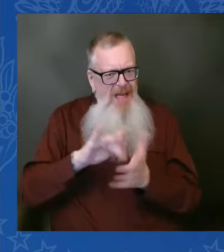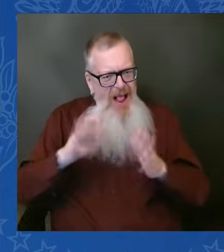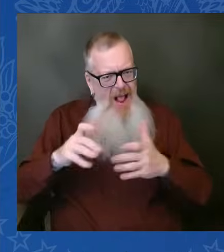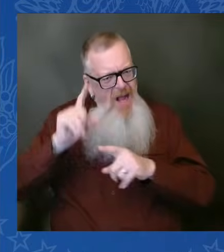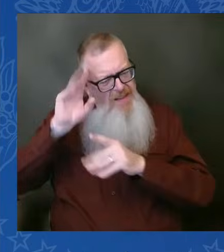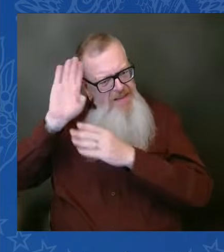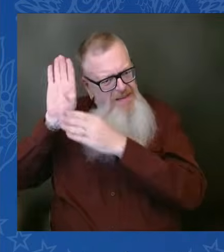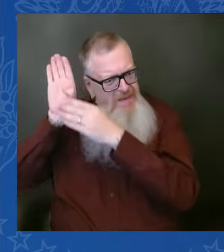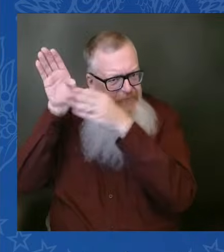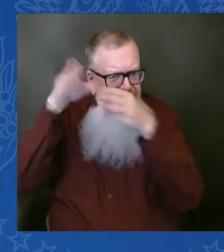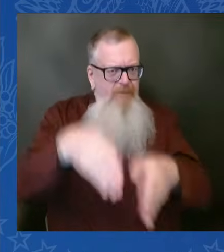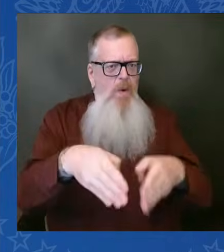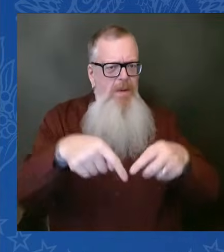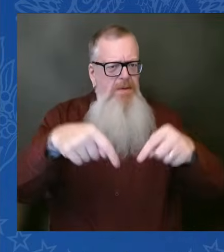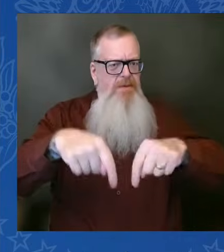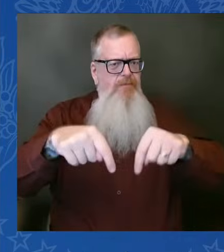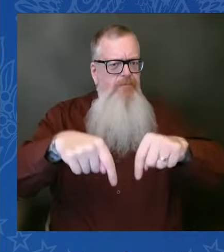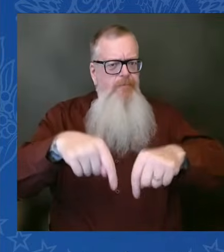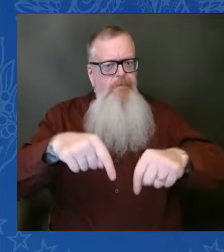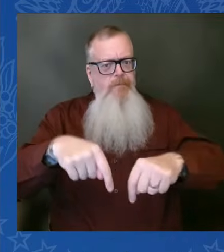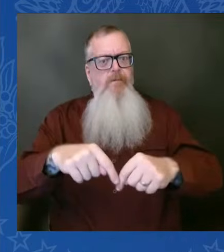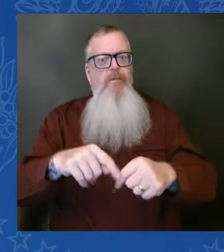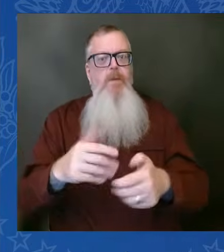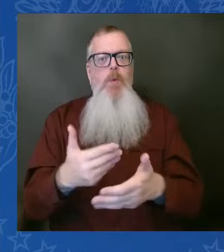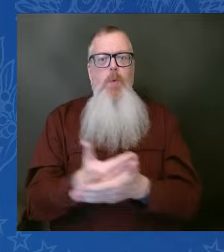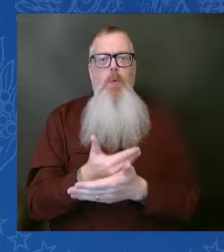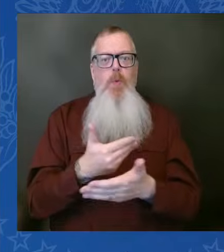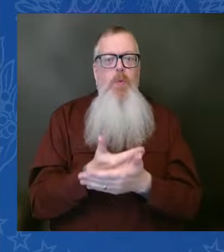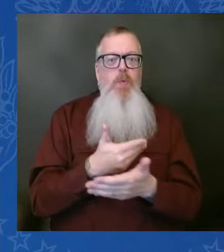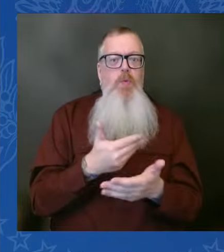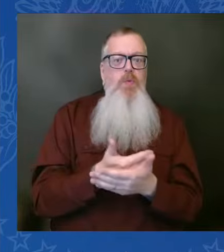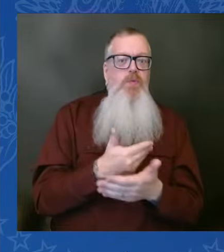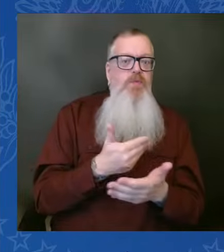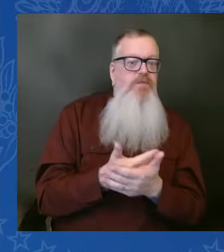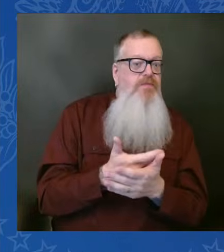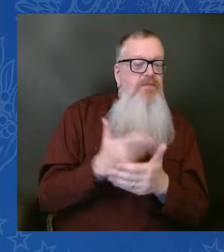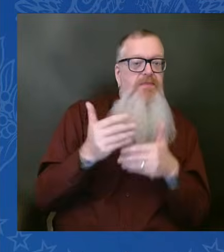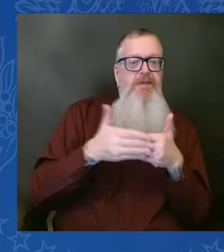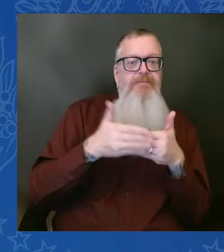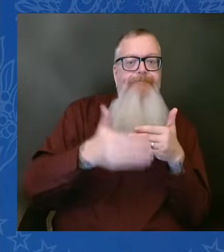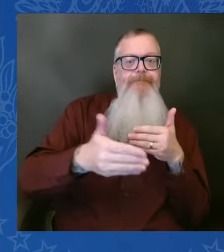to measure against the next four years and see whether this theory is more than just a phenomenon.